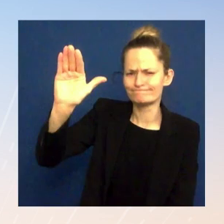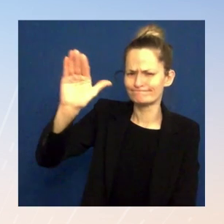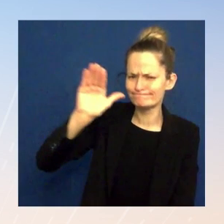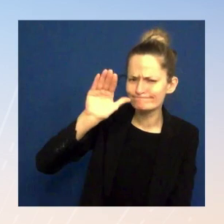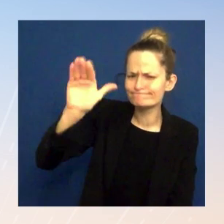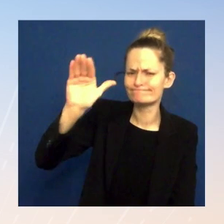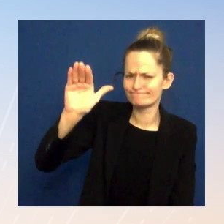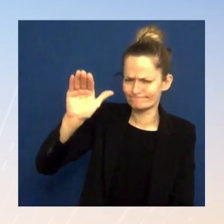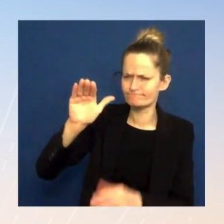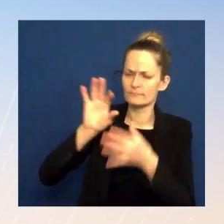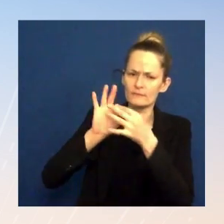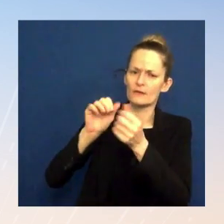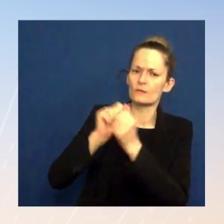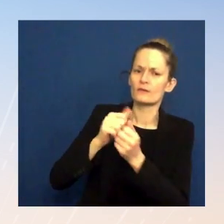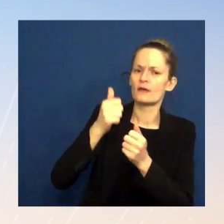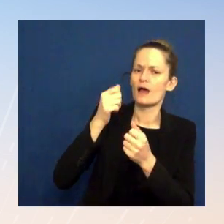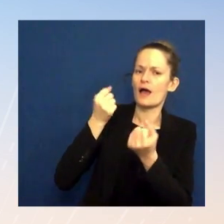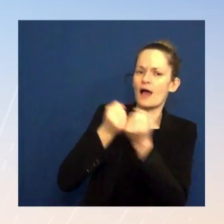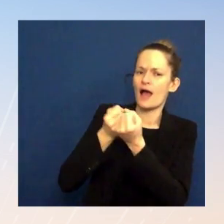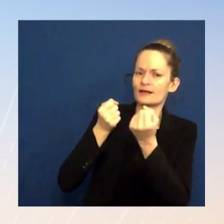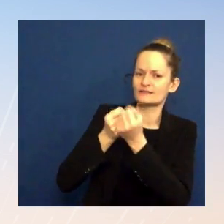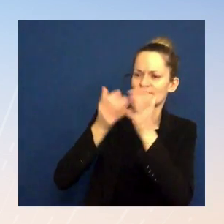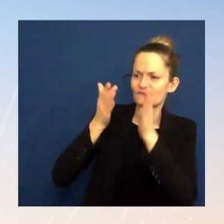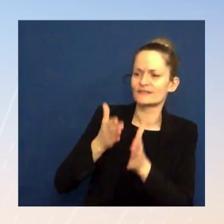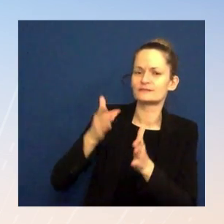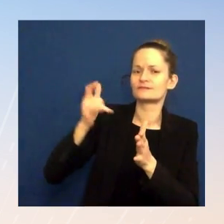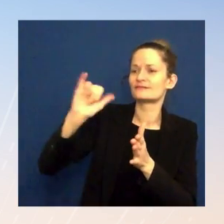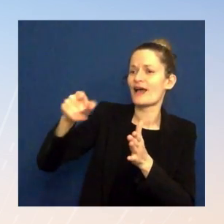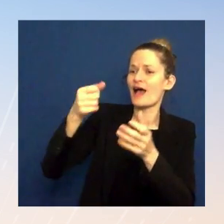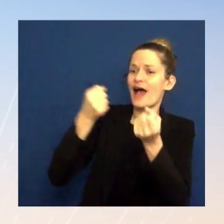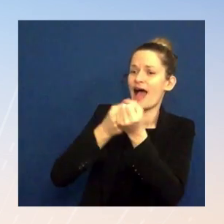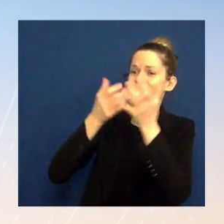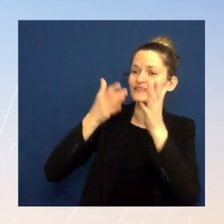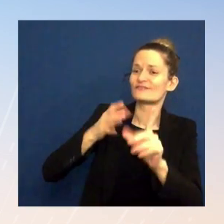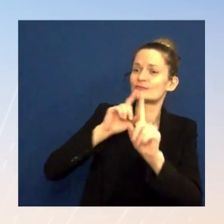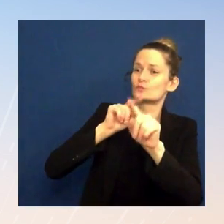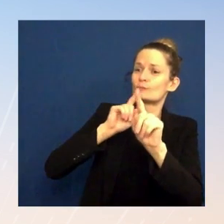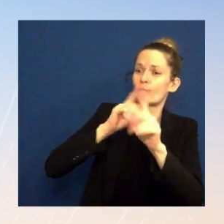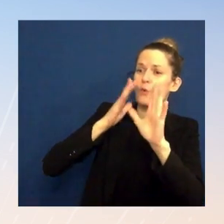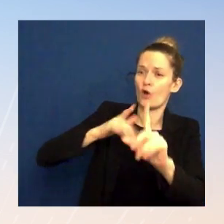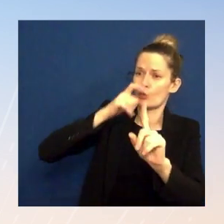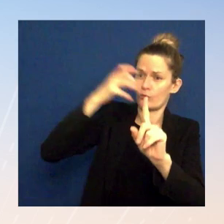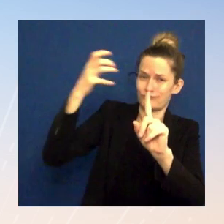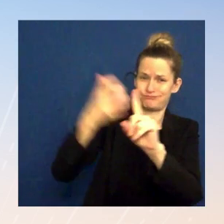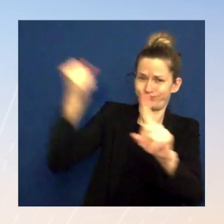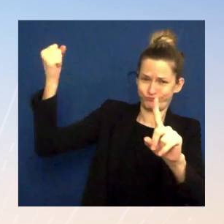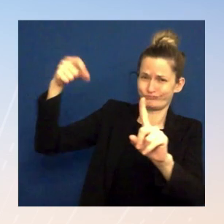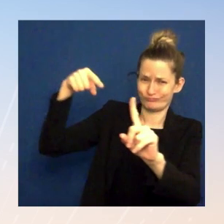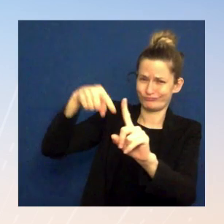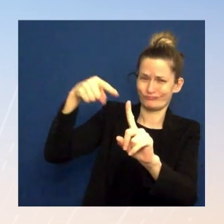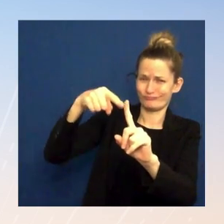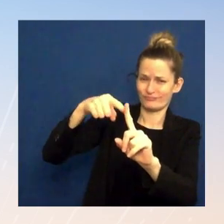of individuals around the world, including in Turkey. And we also raise issues, privately and publicly,